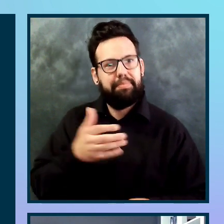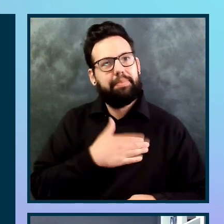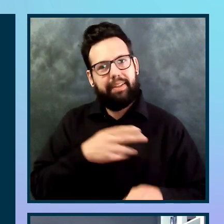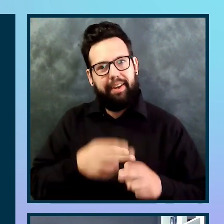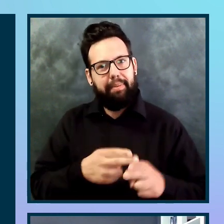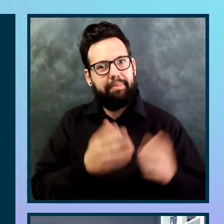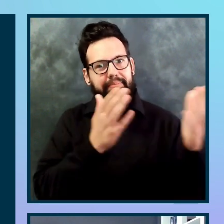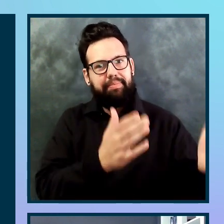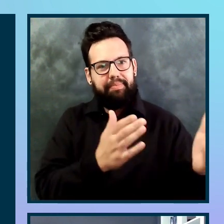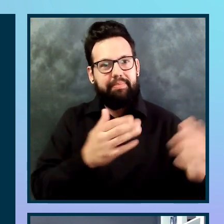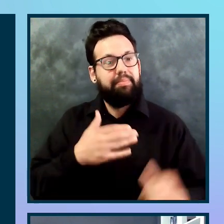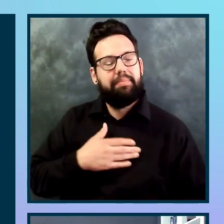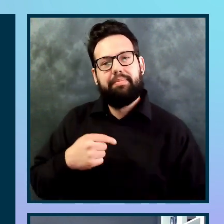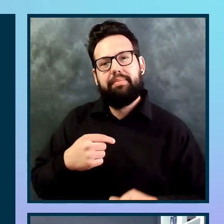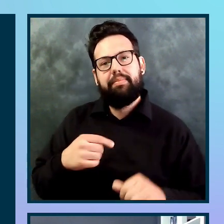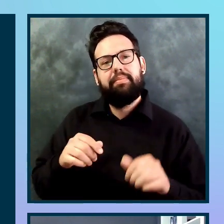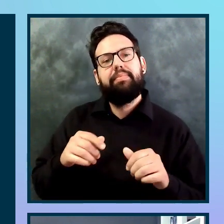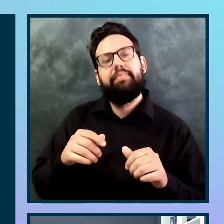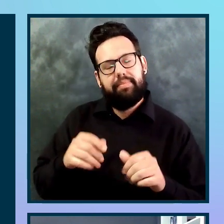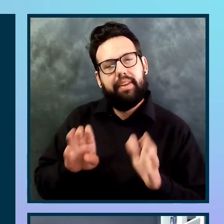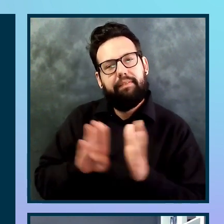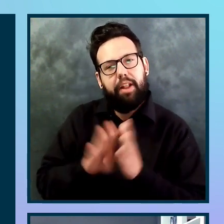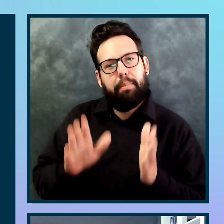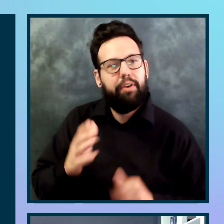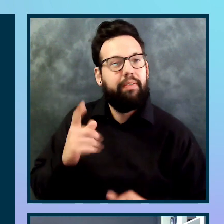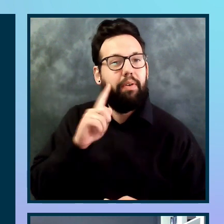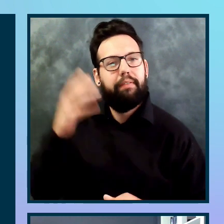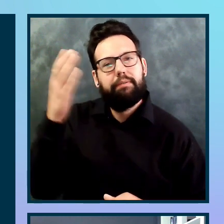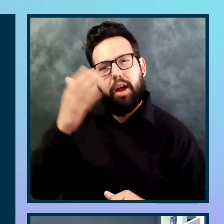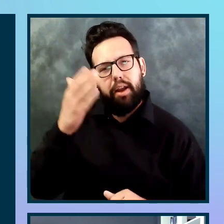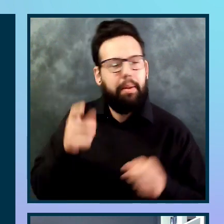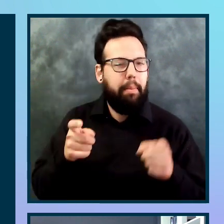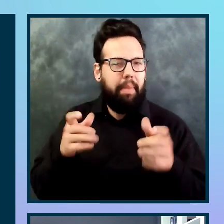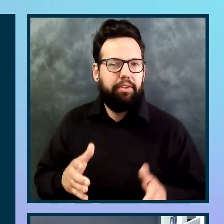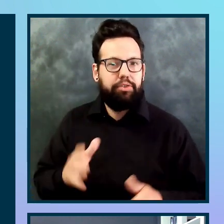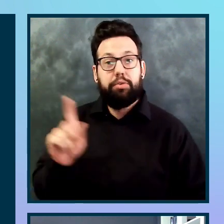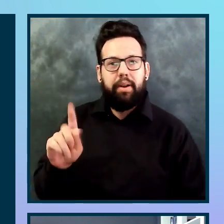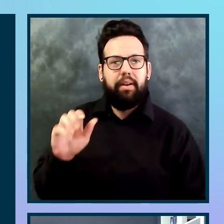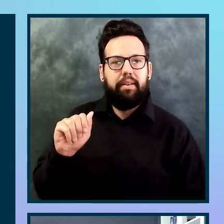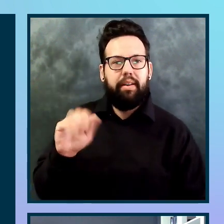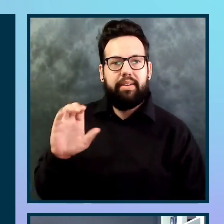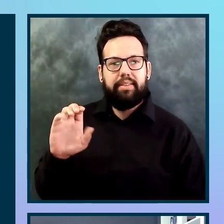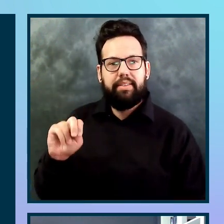I am a Front-End Developer Manager in Accenture. You most likely can find me in LinkedIn where